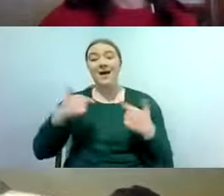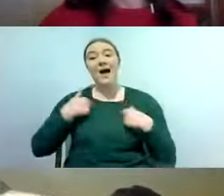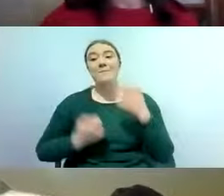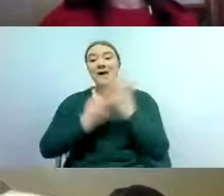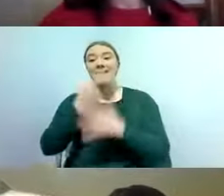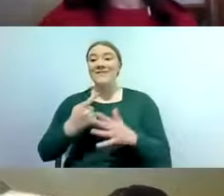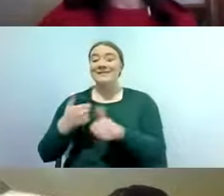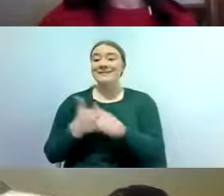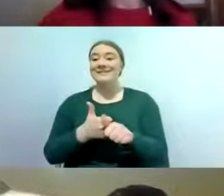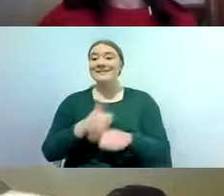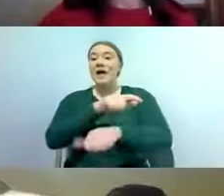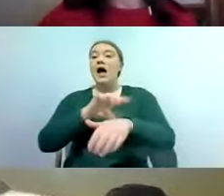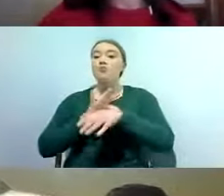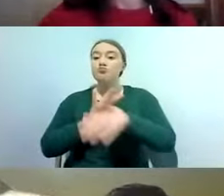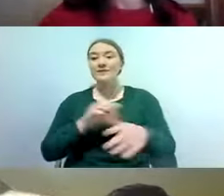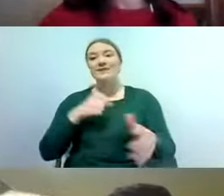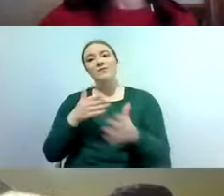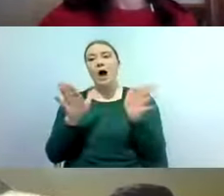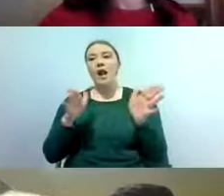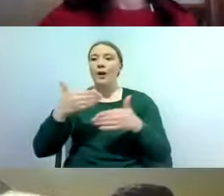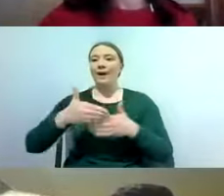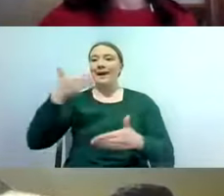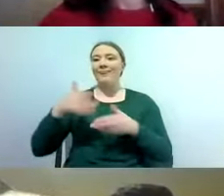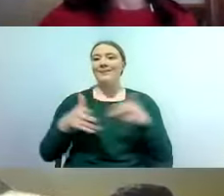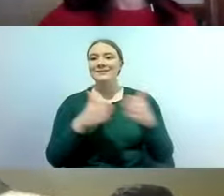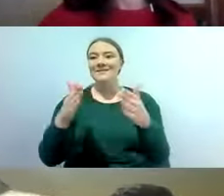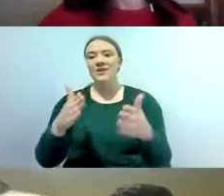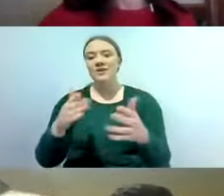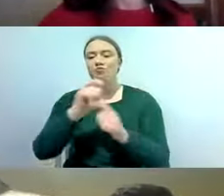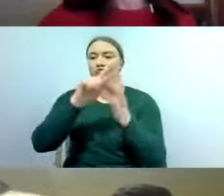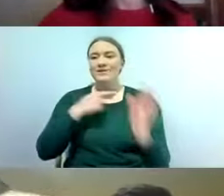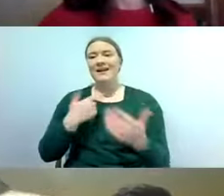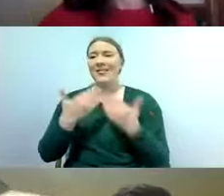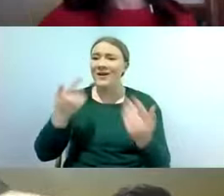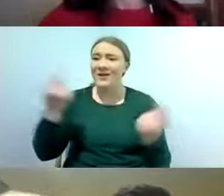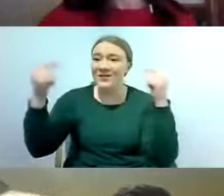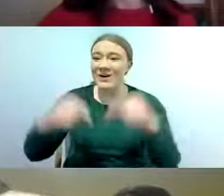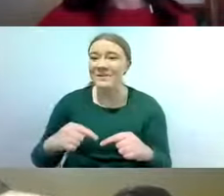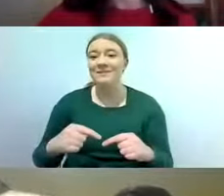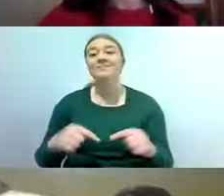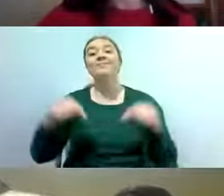the unlocking the severn project thank you all so much for attending this event is brought to